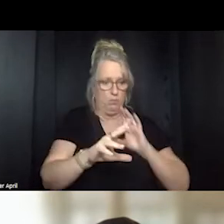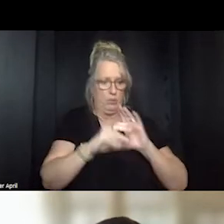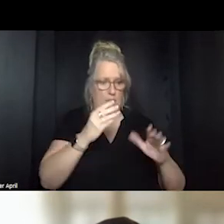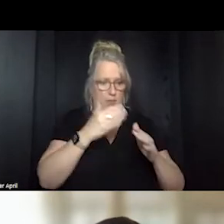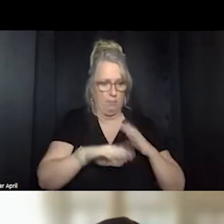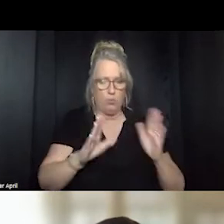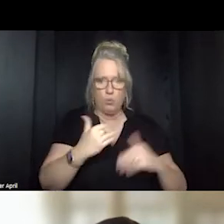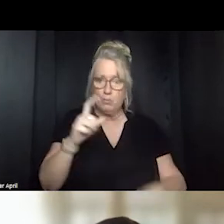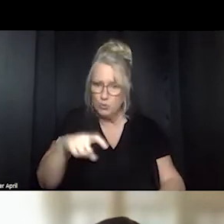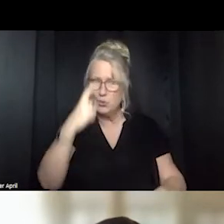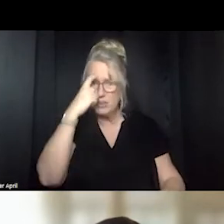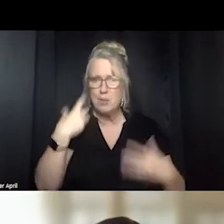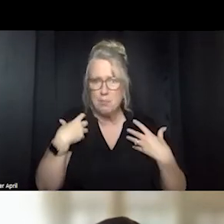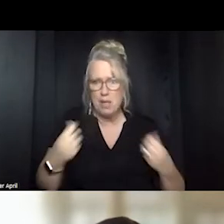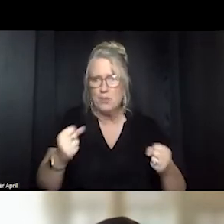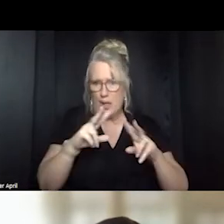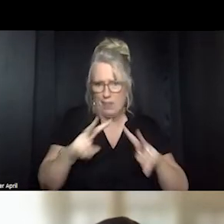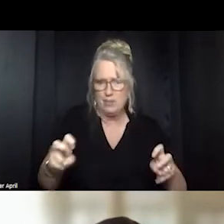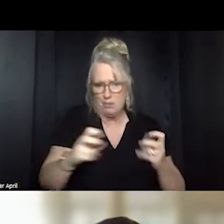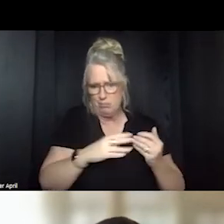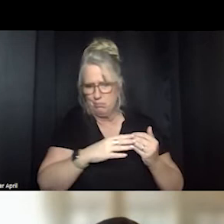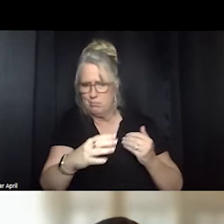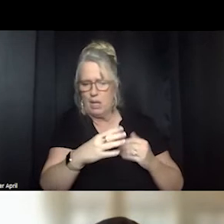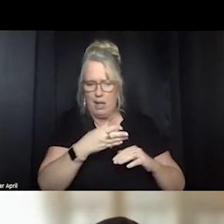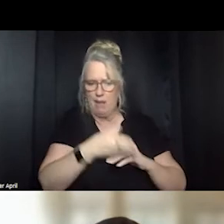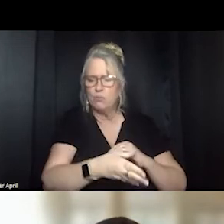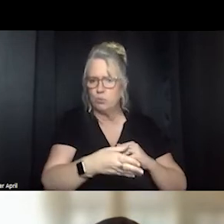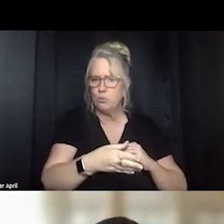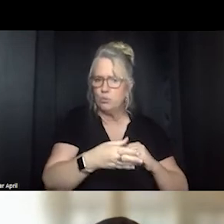A MENTAL HEALTH ASSESSMENT WITHIN A PERIOD OF TIME AFTER, AFTER HAVING, GONE THROUGH